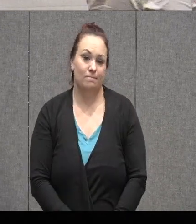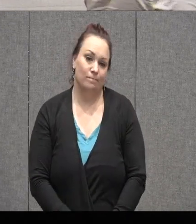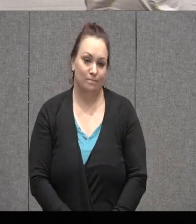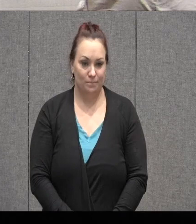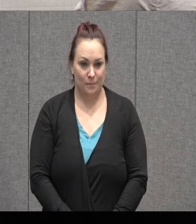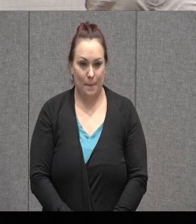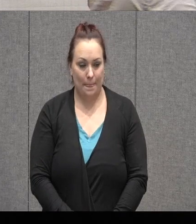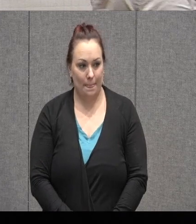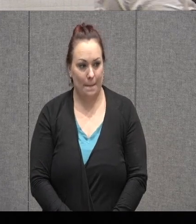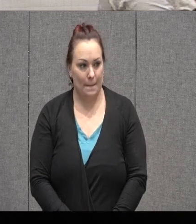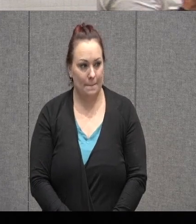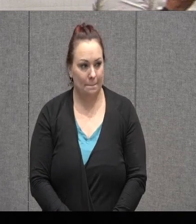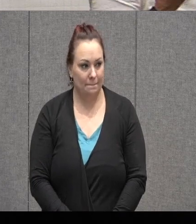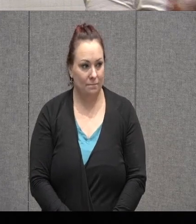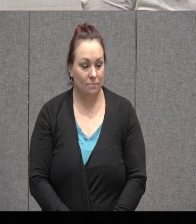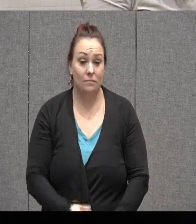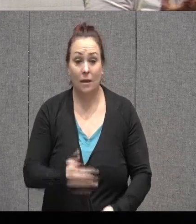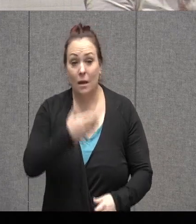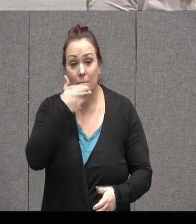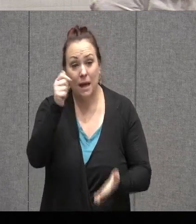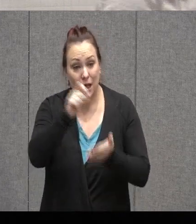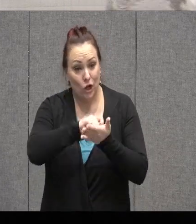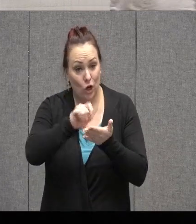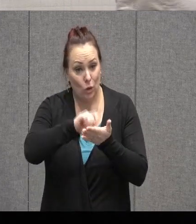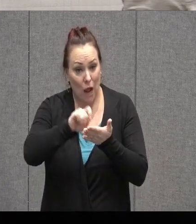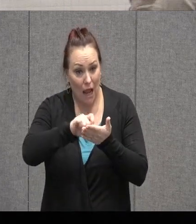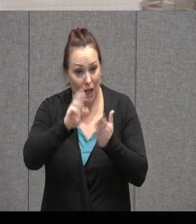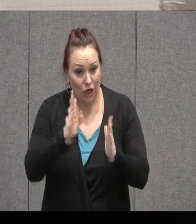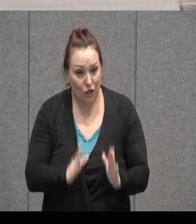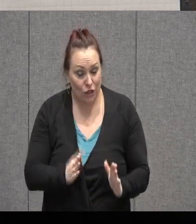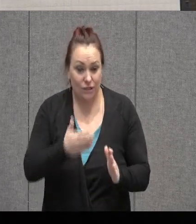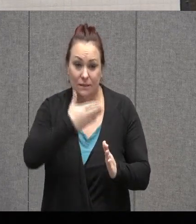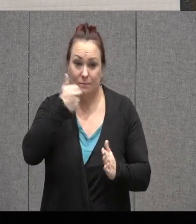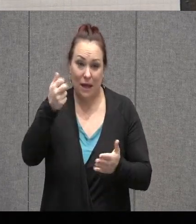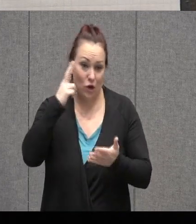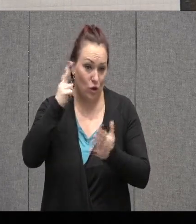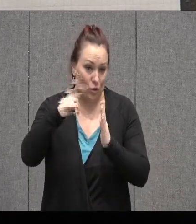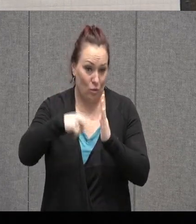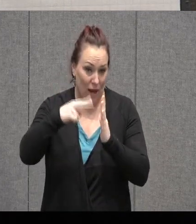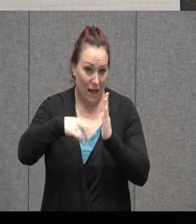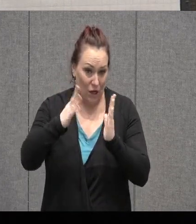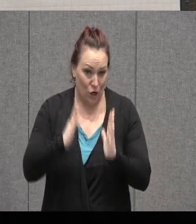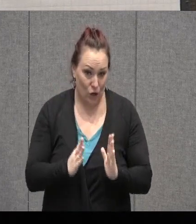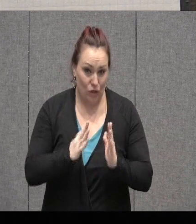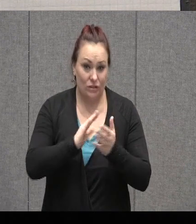They help us be better writers and readers. So, if you come to a word that you don't recognize